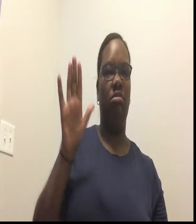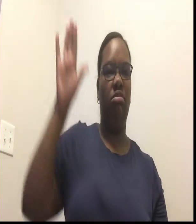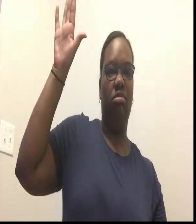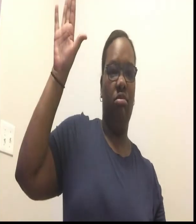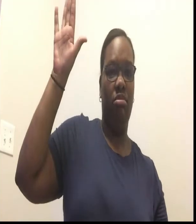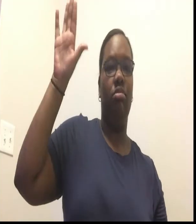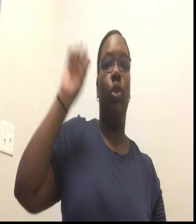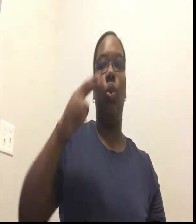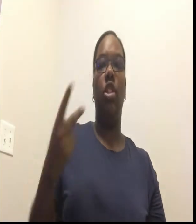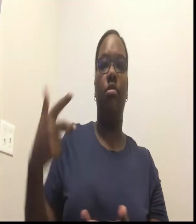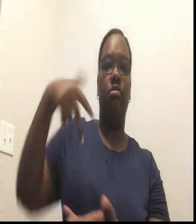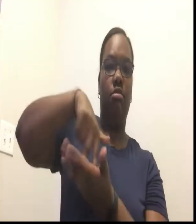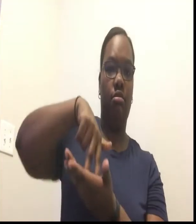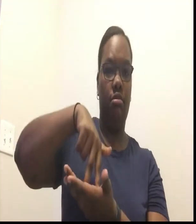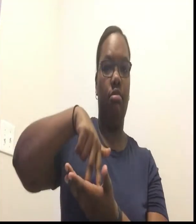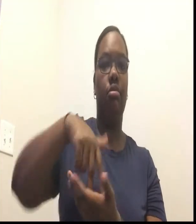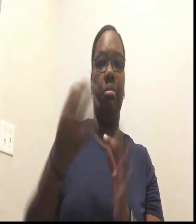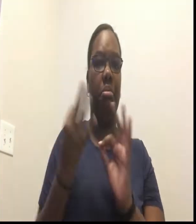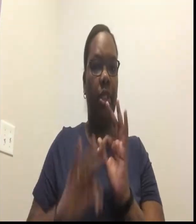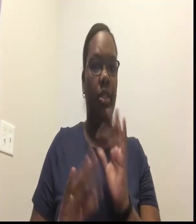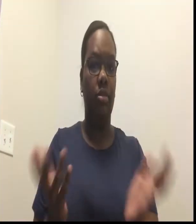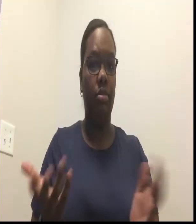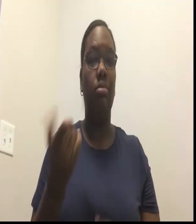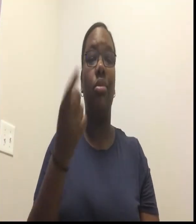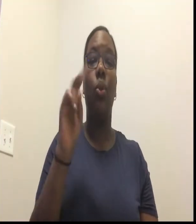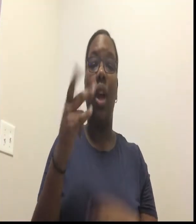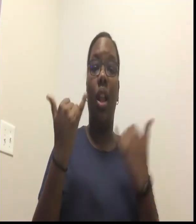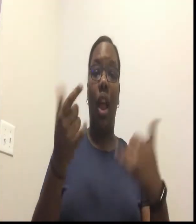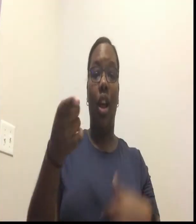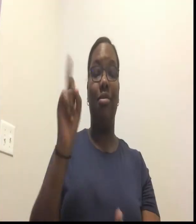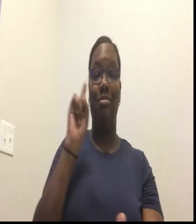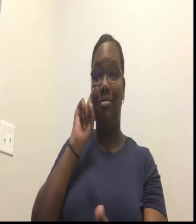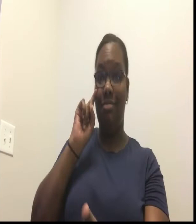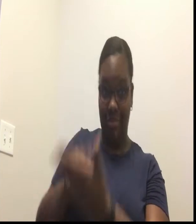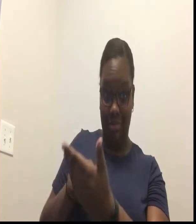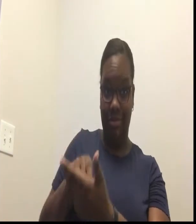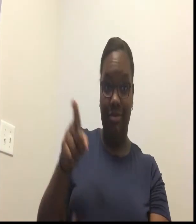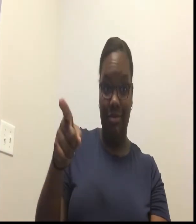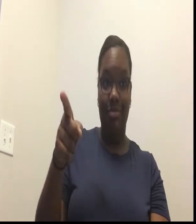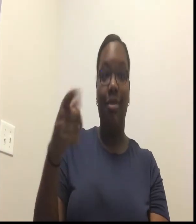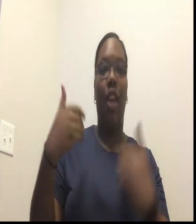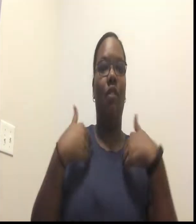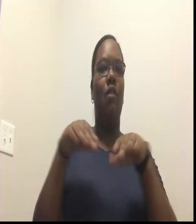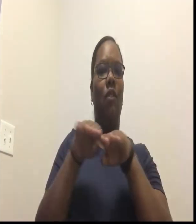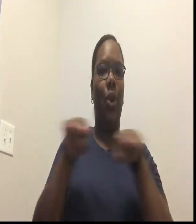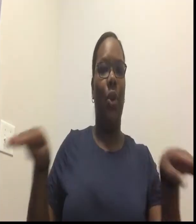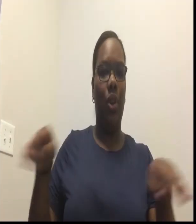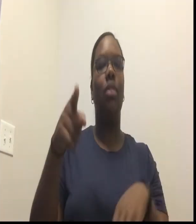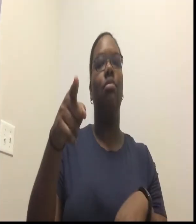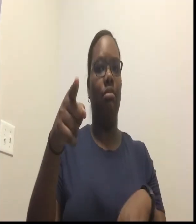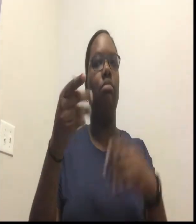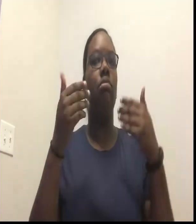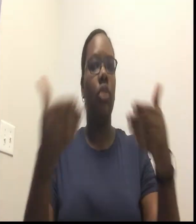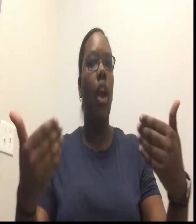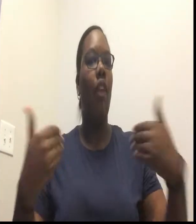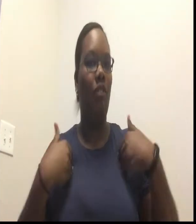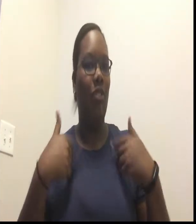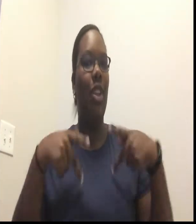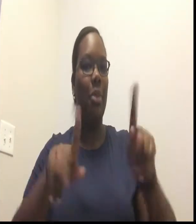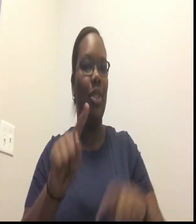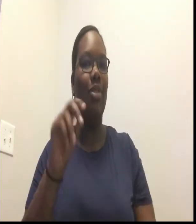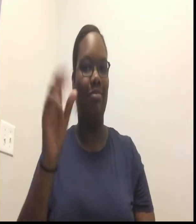your hand or standing up. Simple. Okay now that you've been recognized you "have the